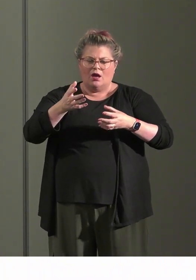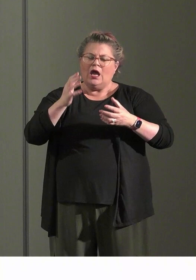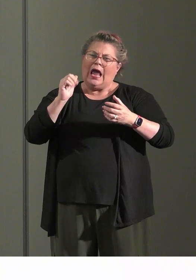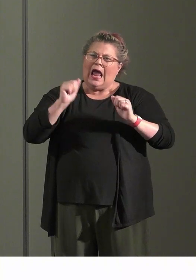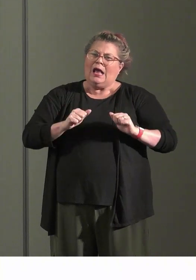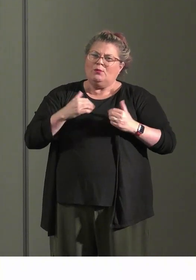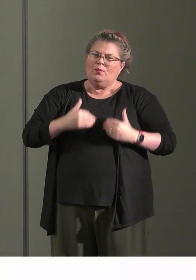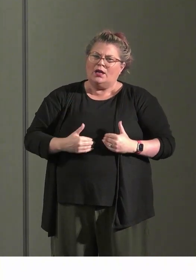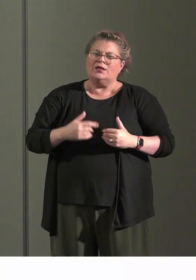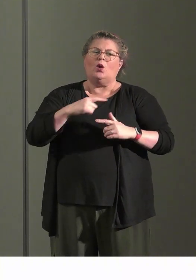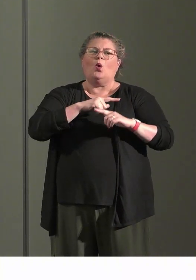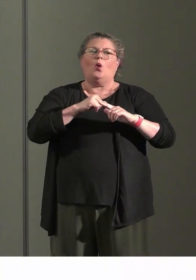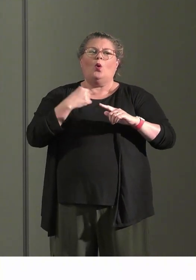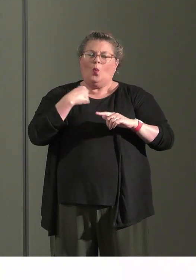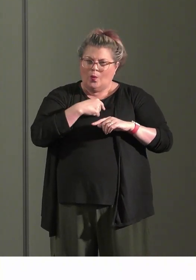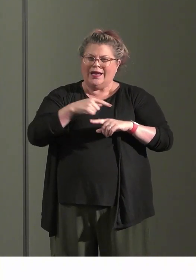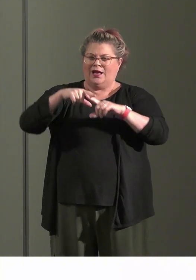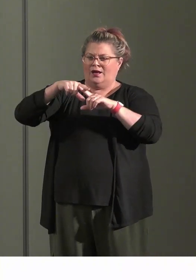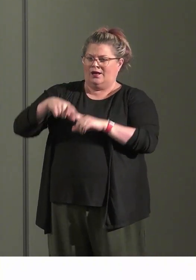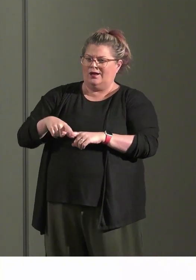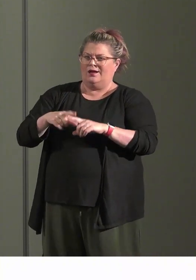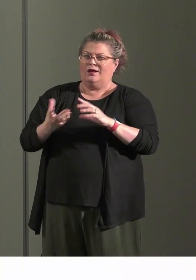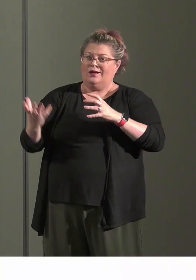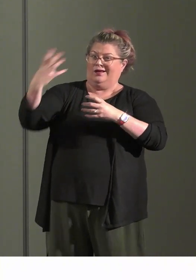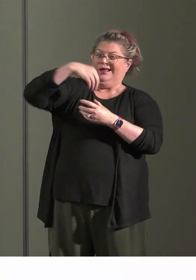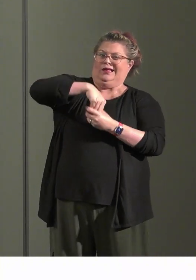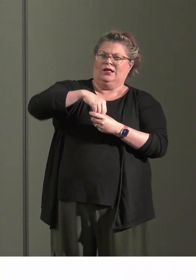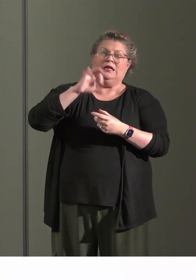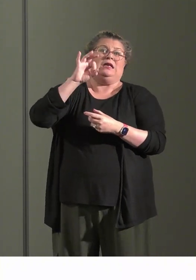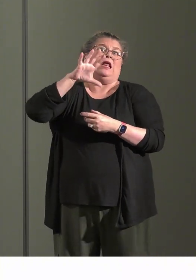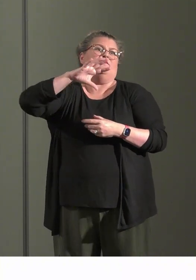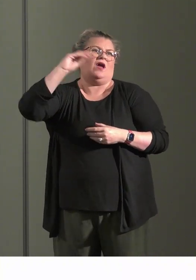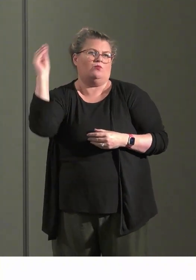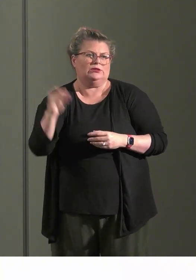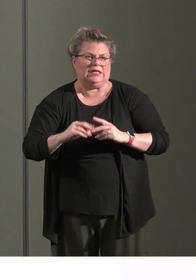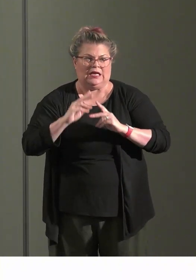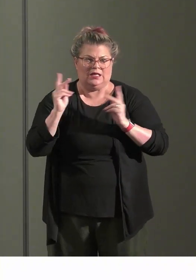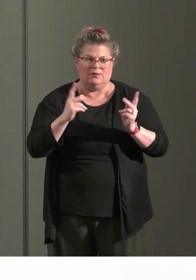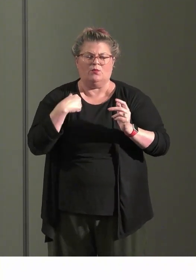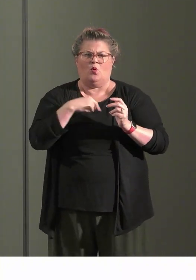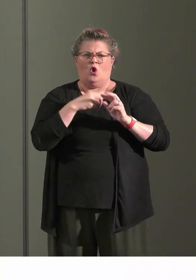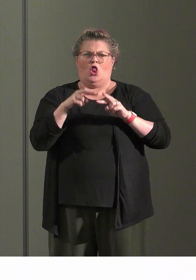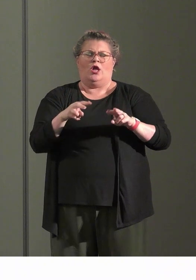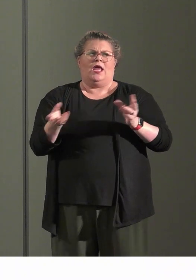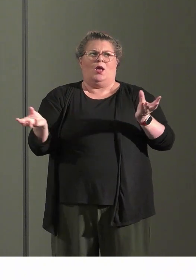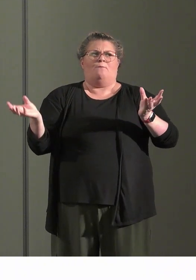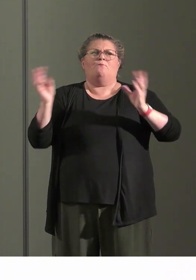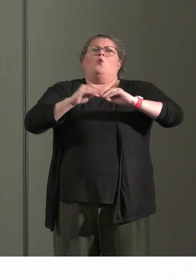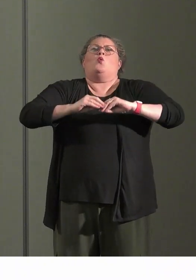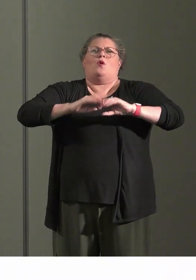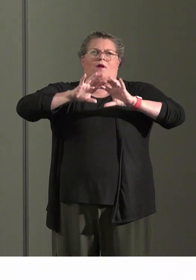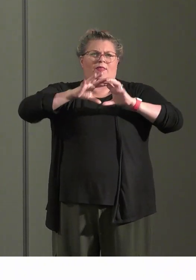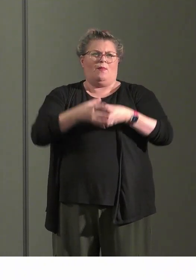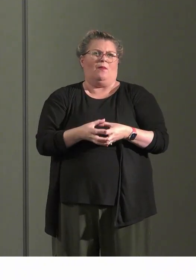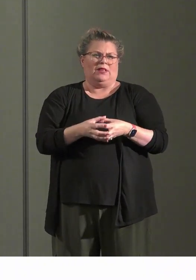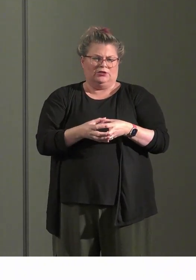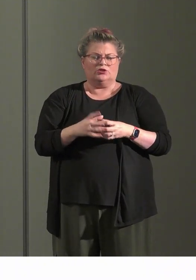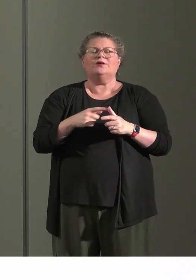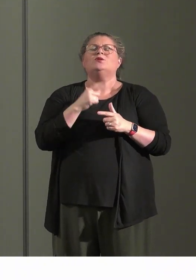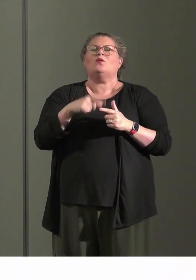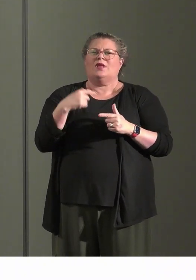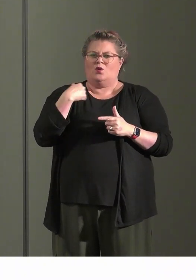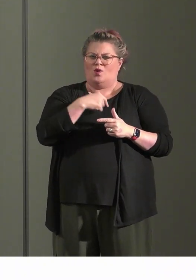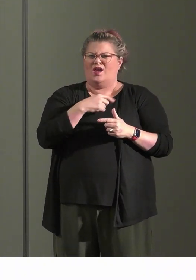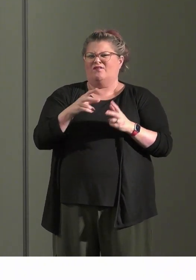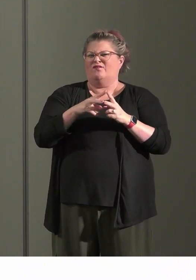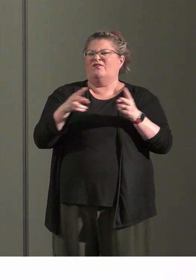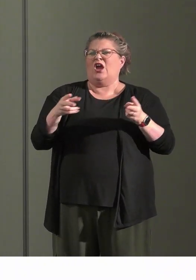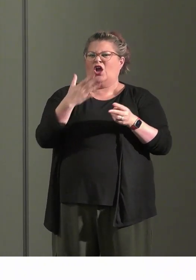95%. We capture bigger broader group. We believe we will get a better product in the end they are